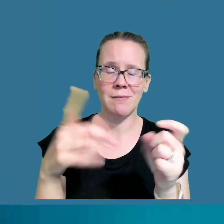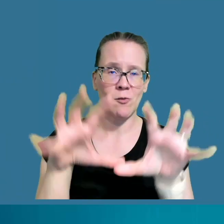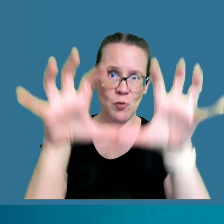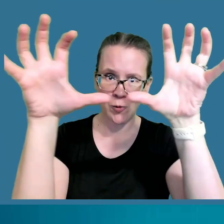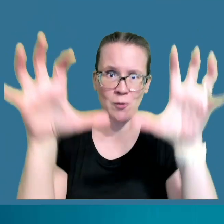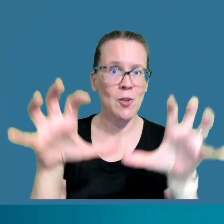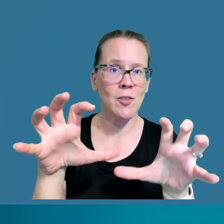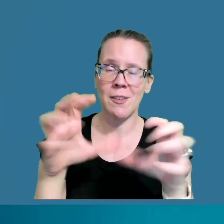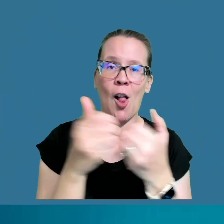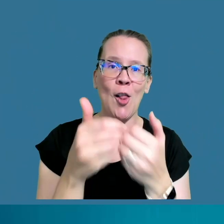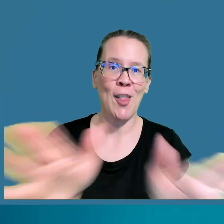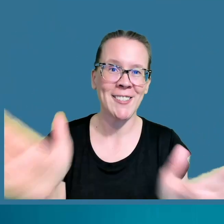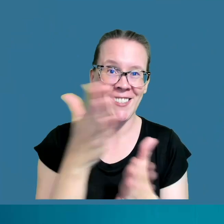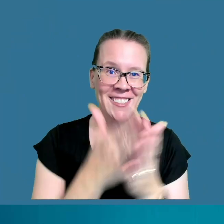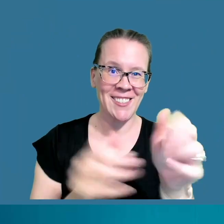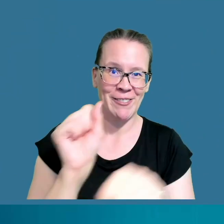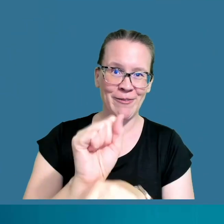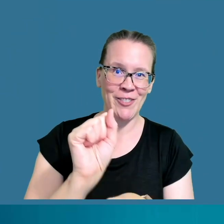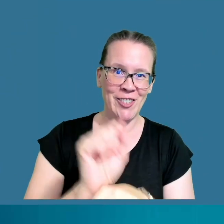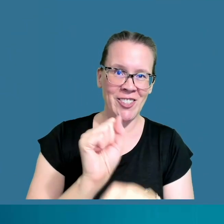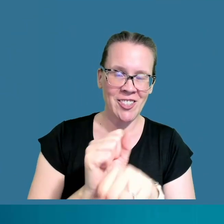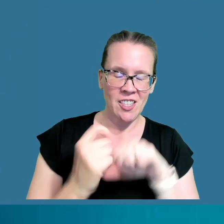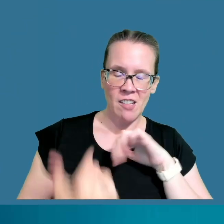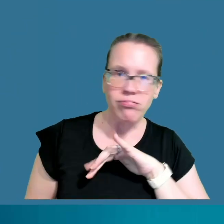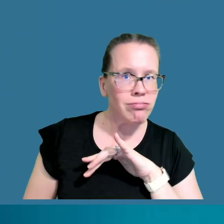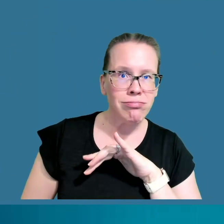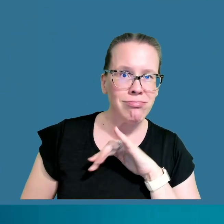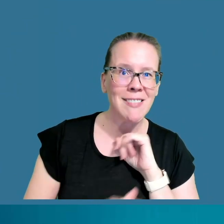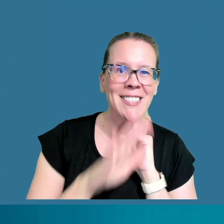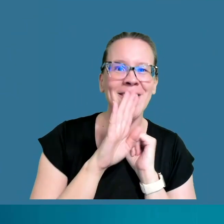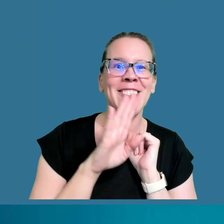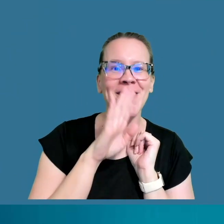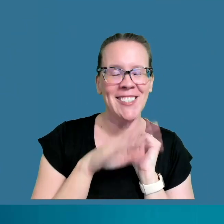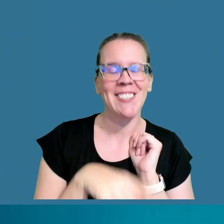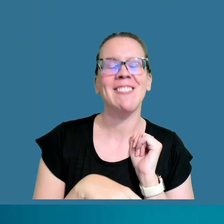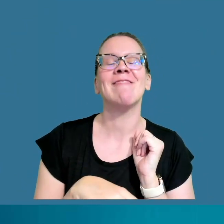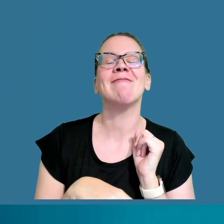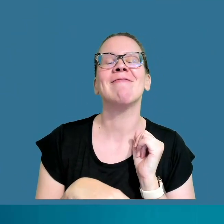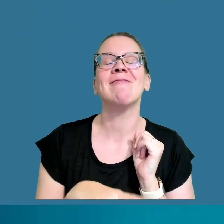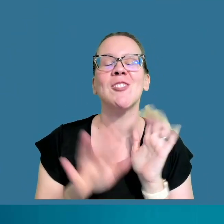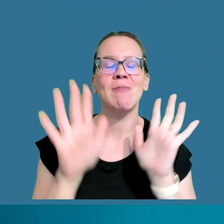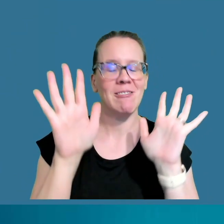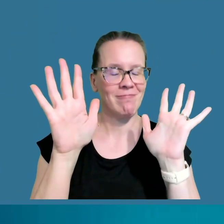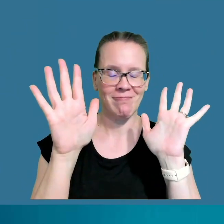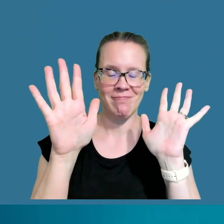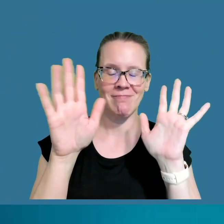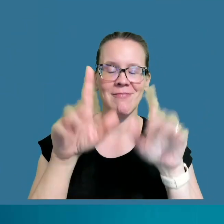completely... It just.... everything.... Yeah, I lost some work. It was very frustrating.